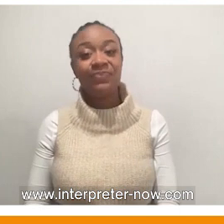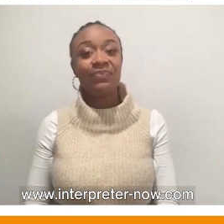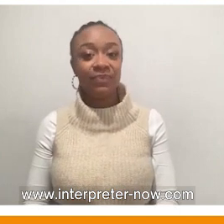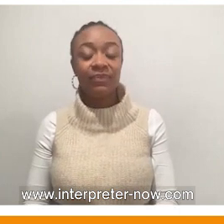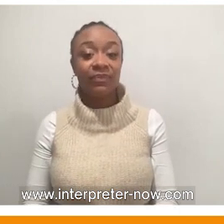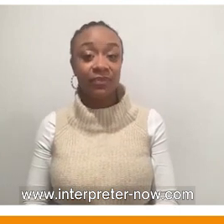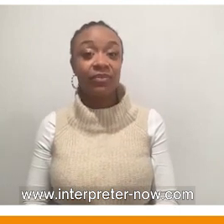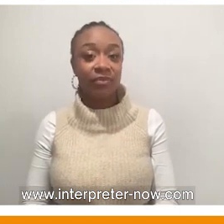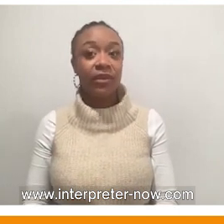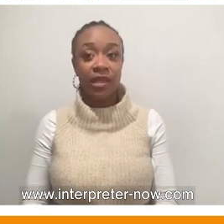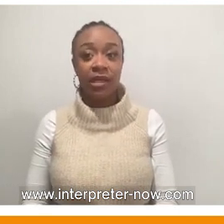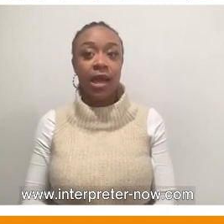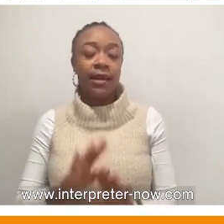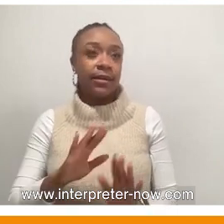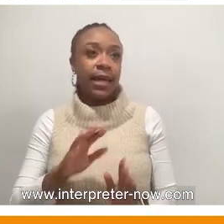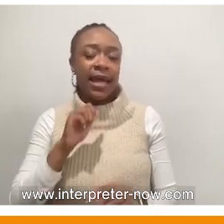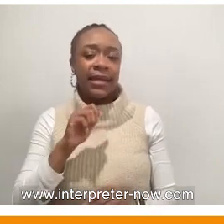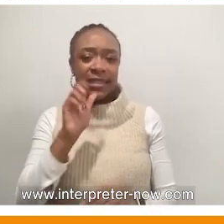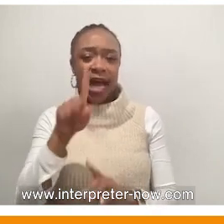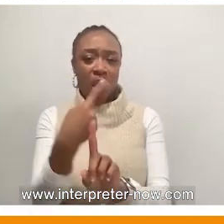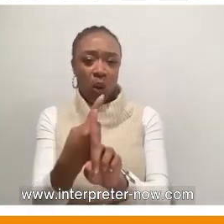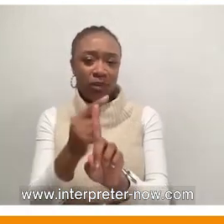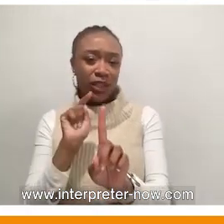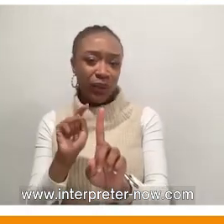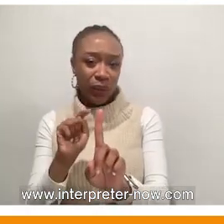This is not you alone.